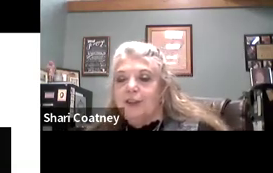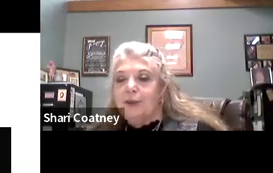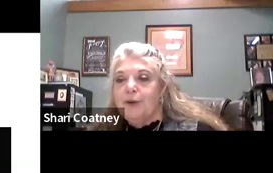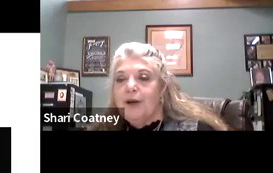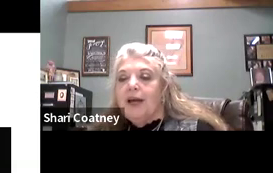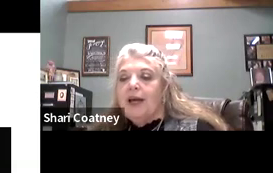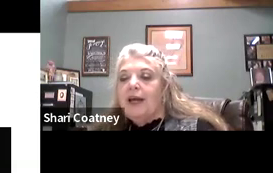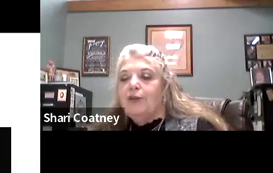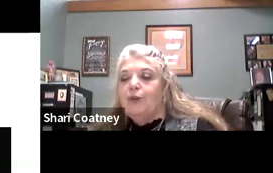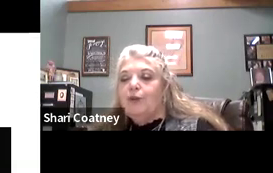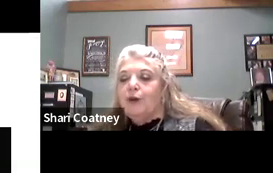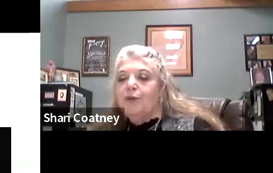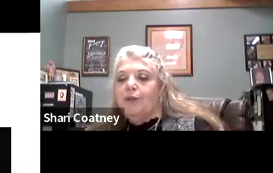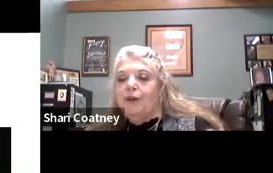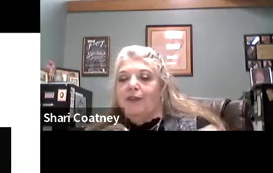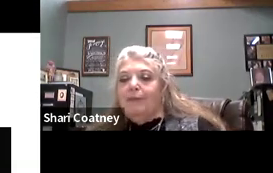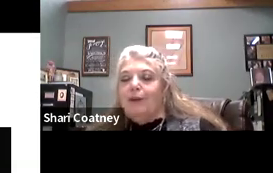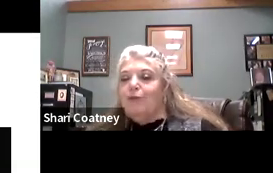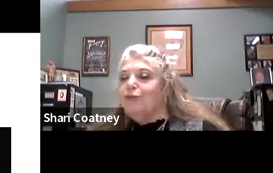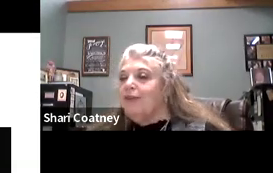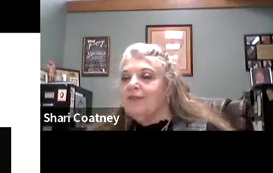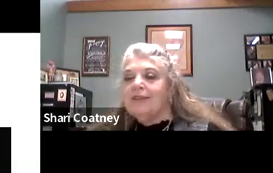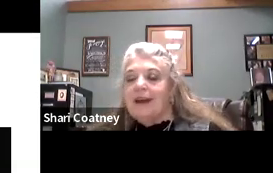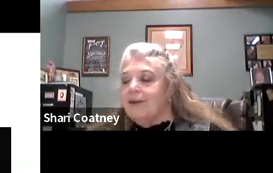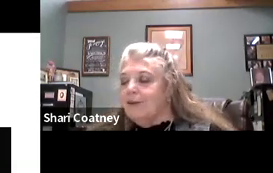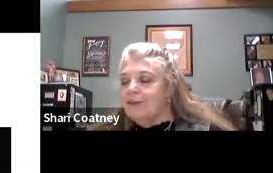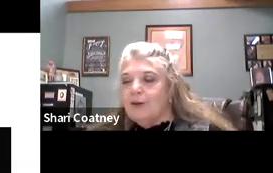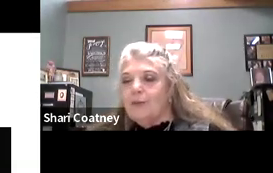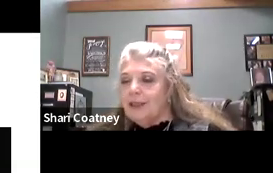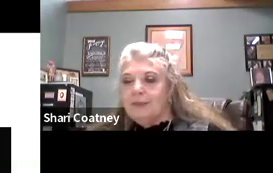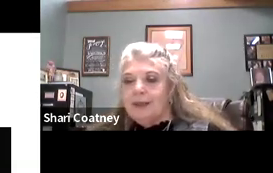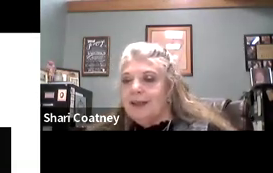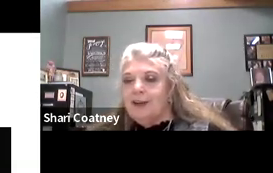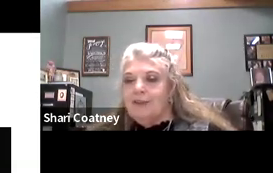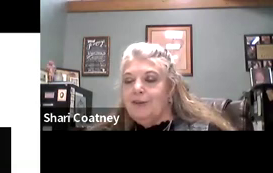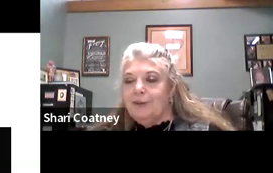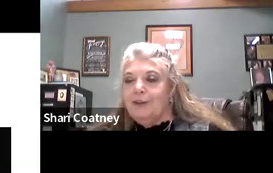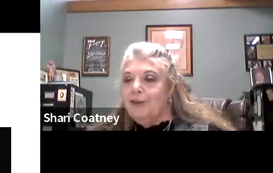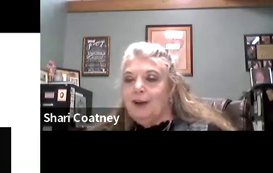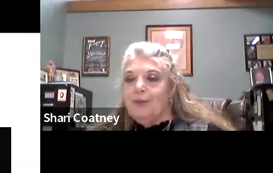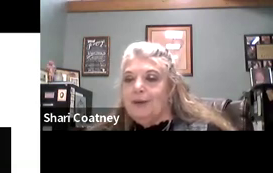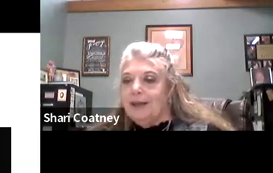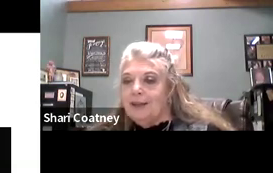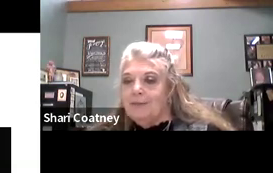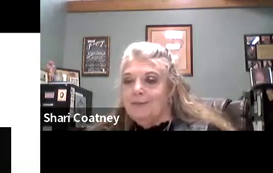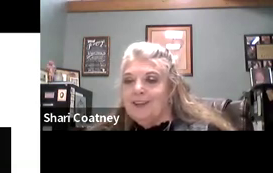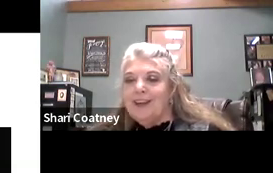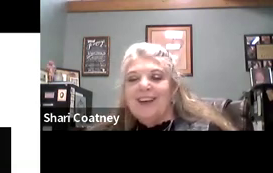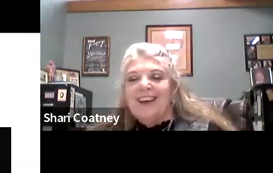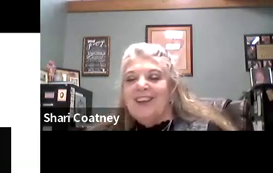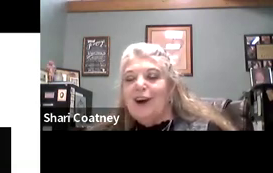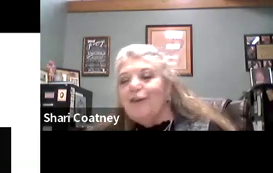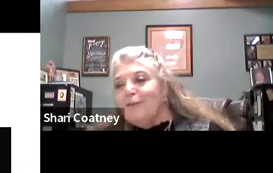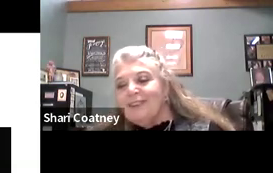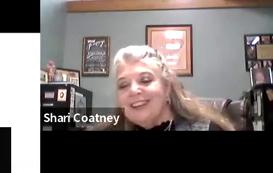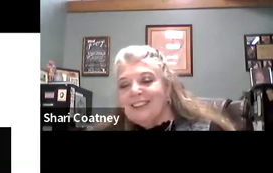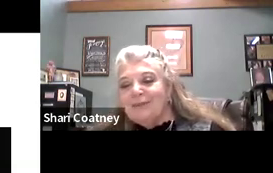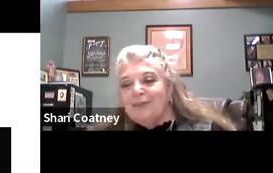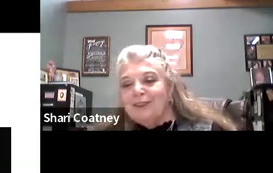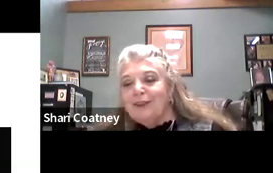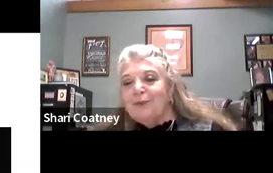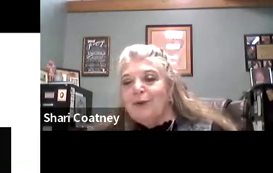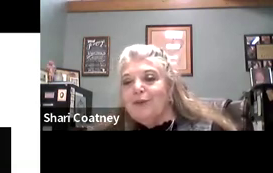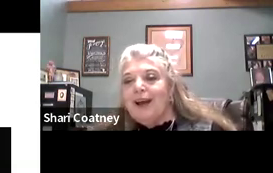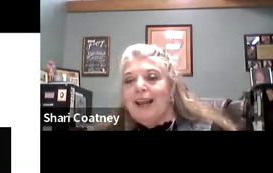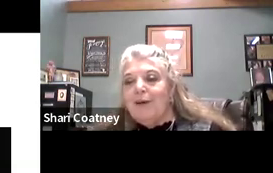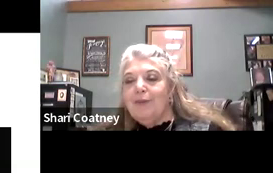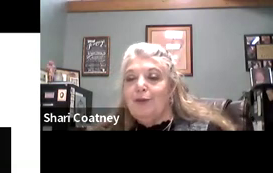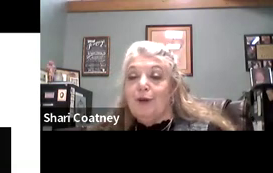Individual advocacy is assisting the individuals with their human rights, housing accessibility, guardianship, education, you know, just sometimes its helping an individual with their own families to make them understand, you know, working with people with intellectual disabilities, when they are transitioning into adulthood.